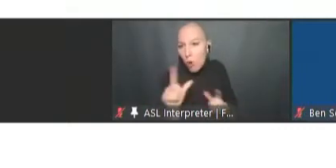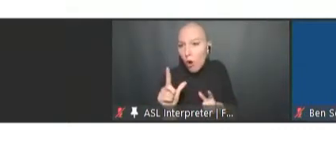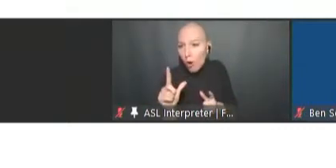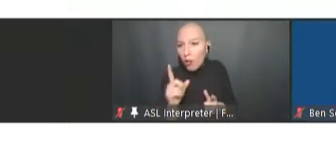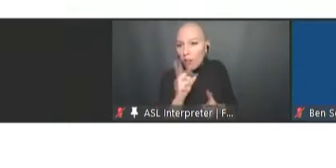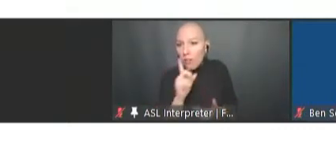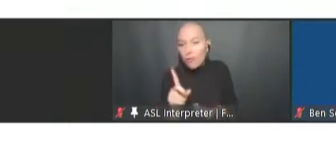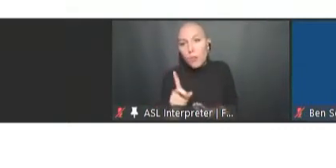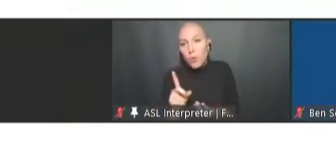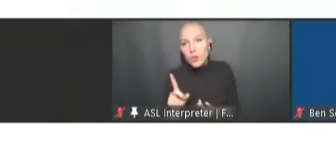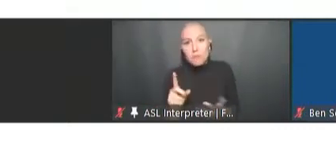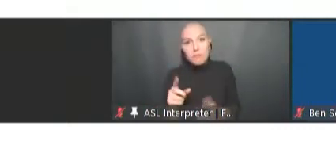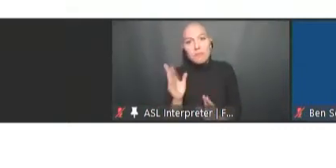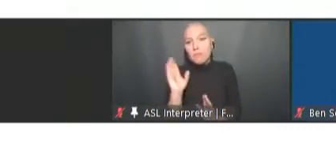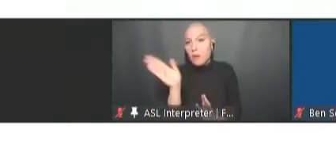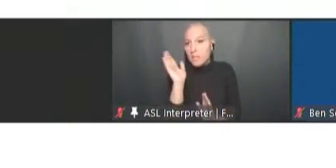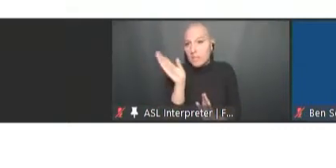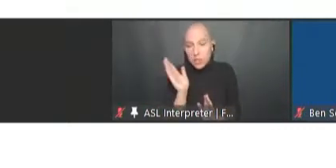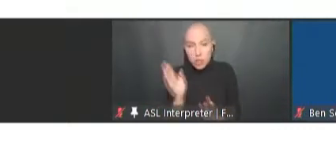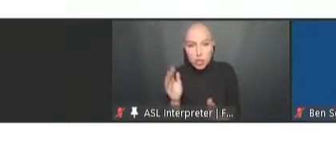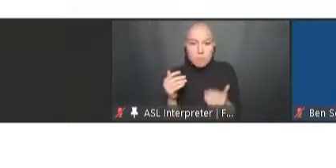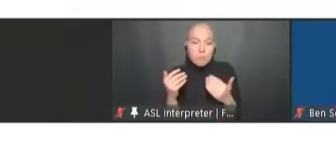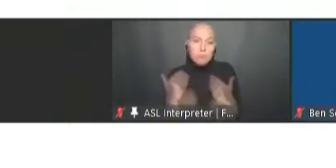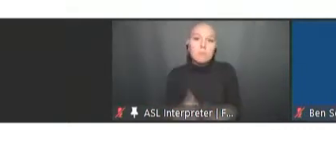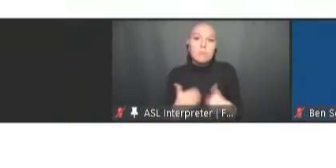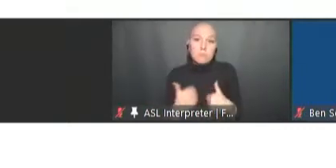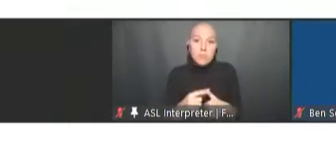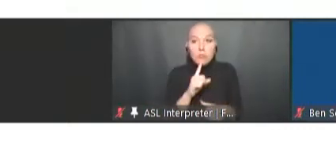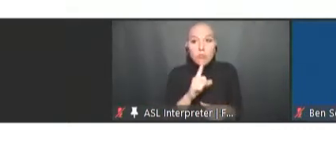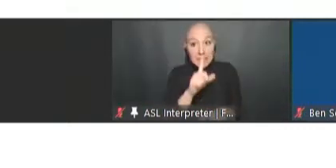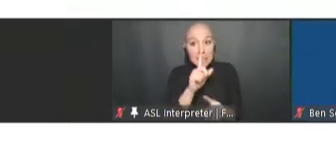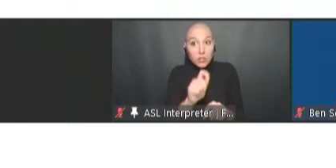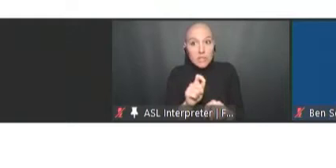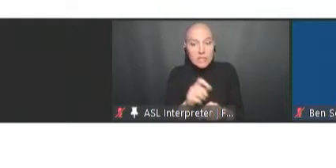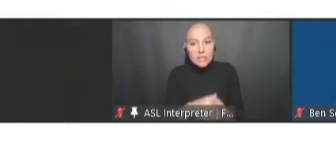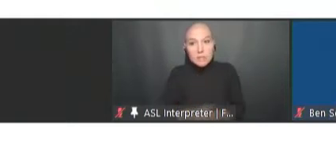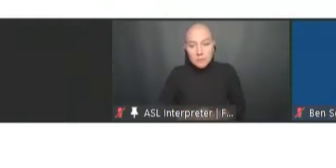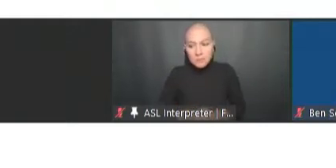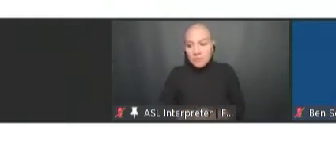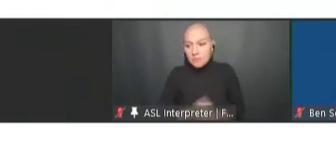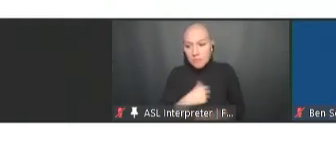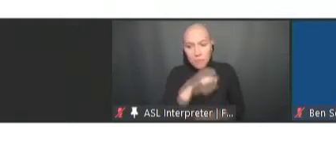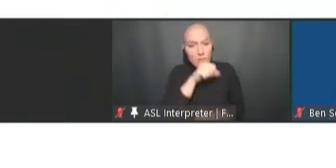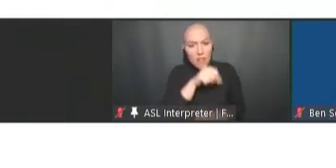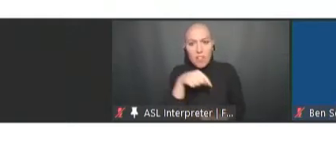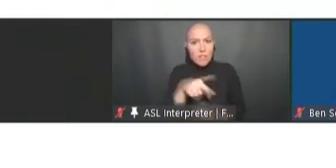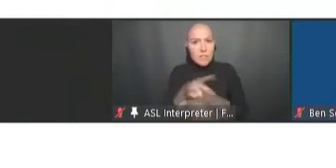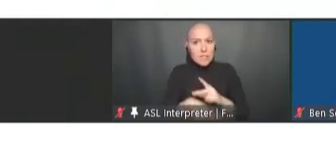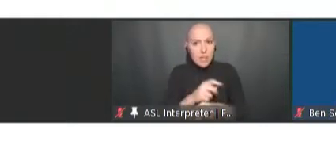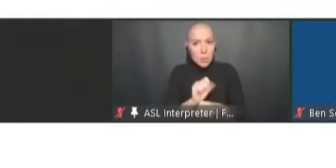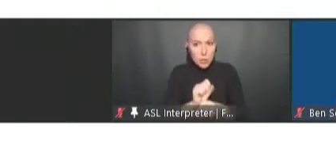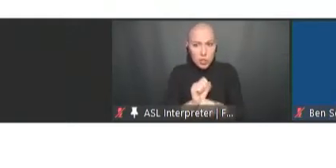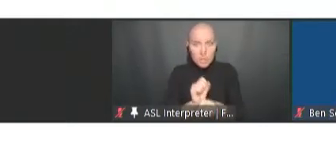these presentations. These are really interesting. I love work like this, especially in light of the